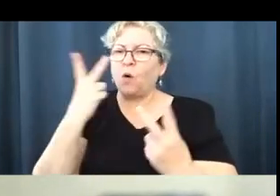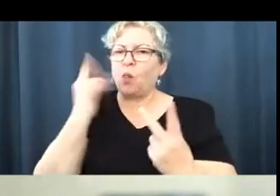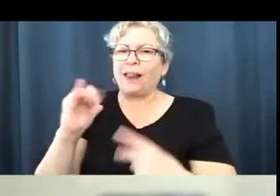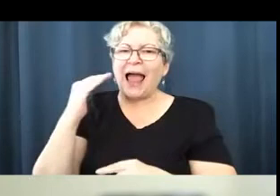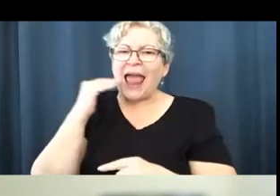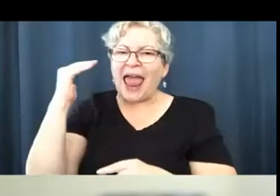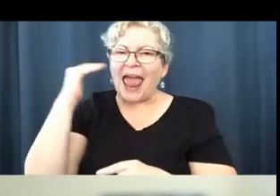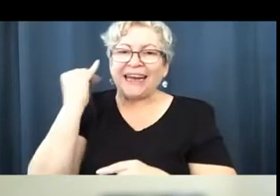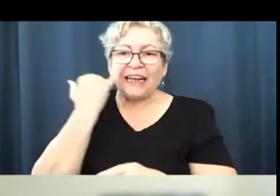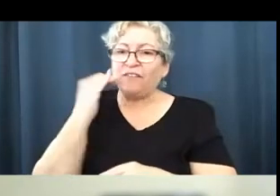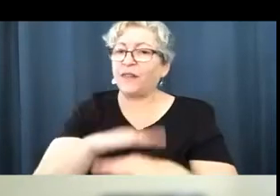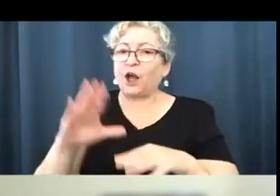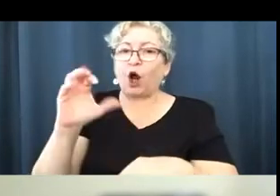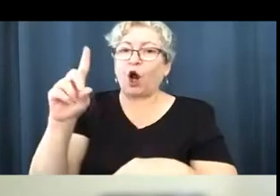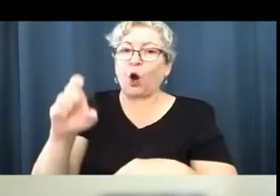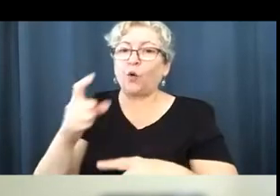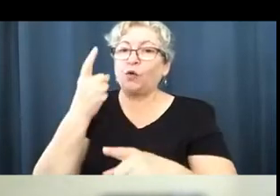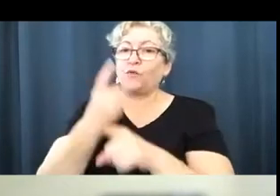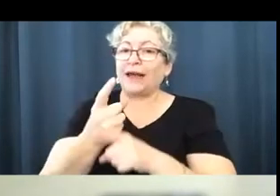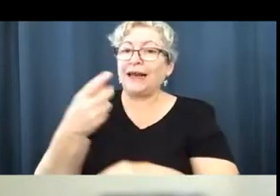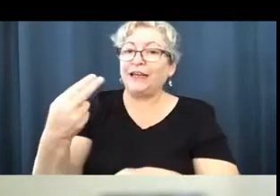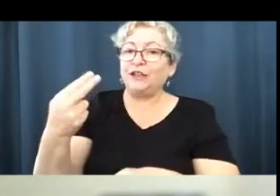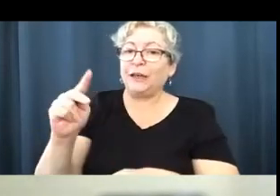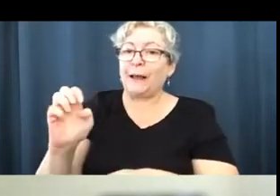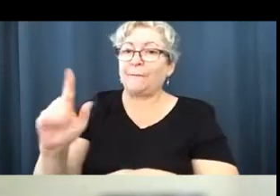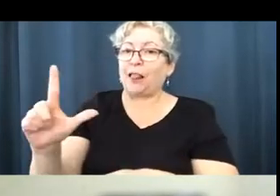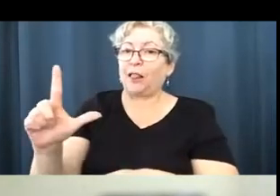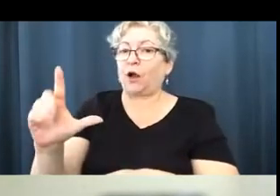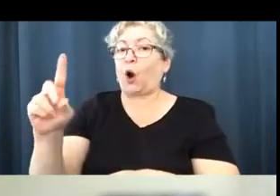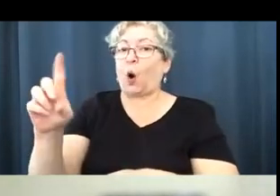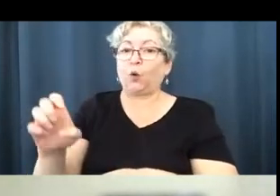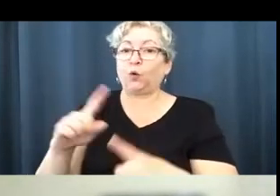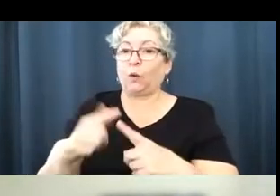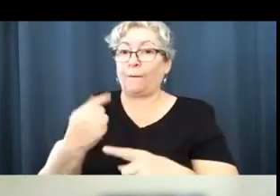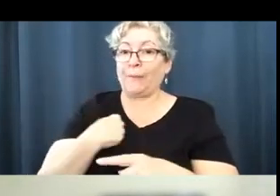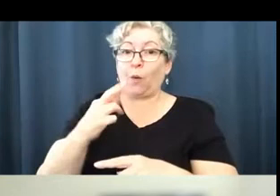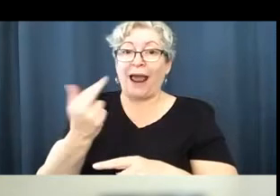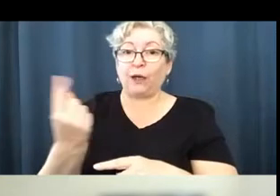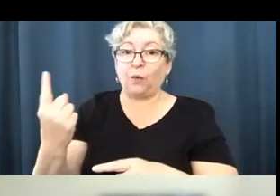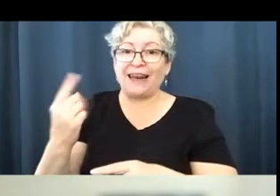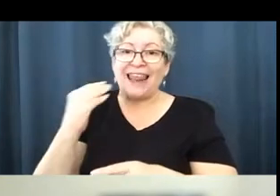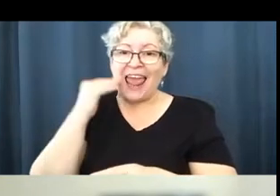If they don't code the proper HTML code to tell me or tell anyone that it's a heading, I lose that ability